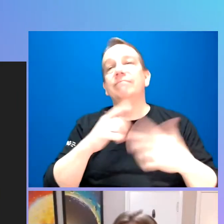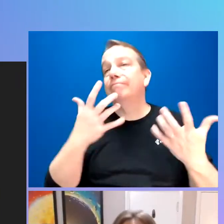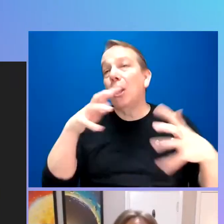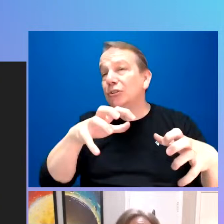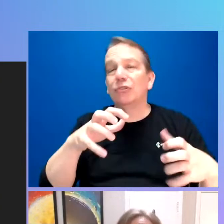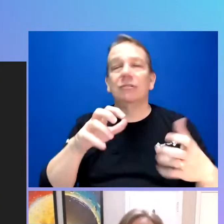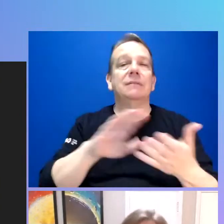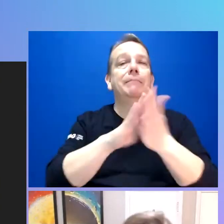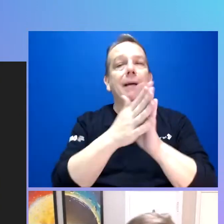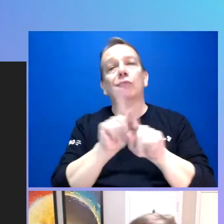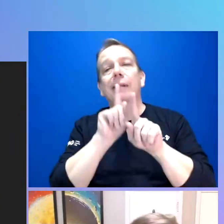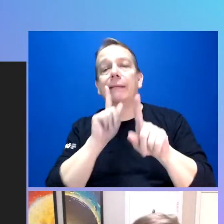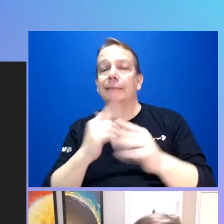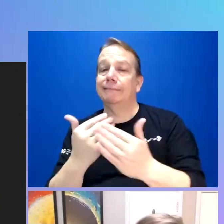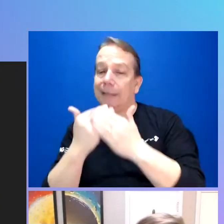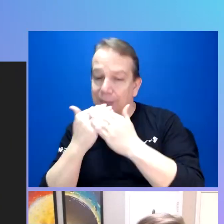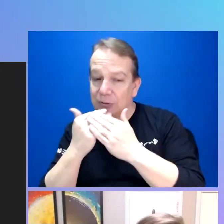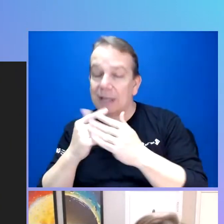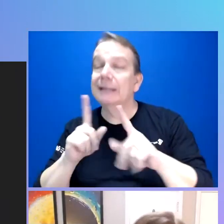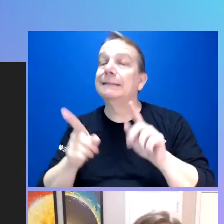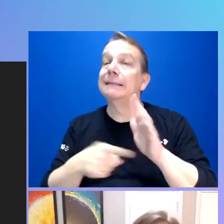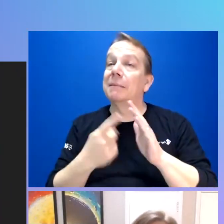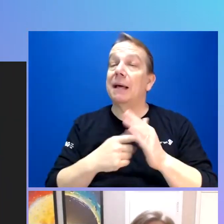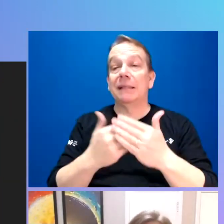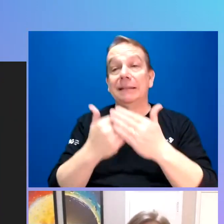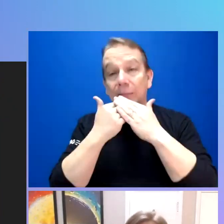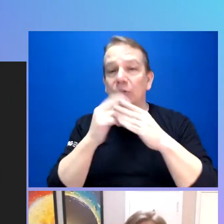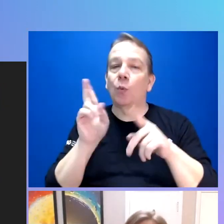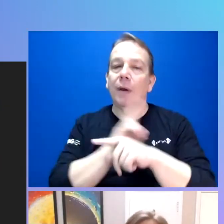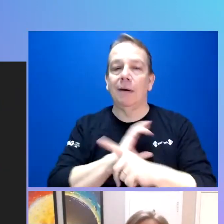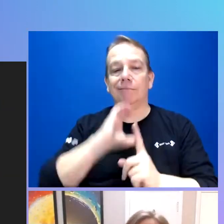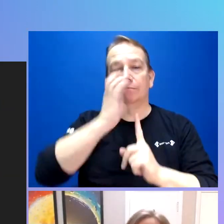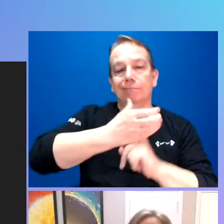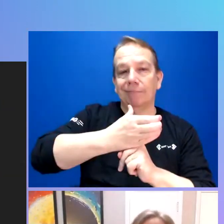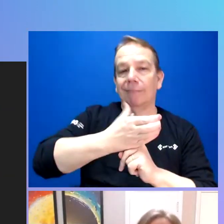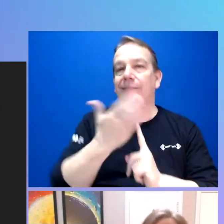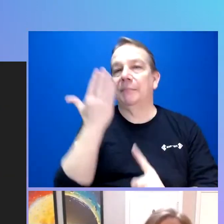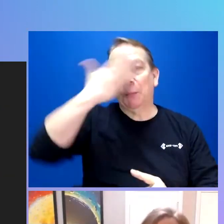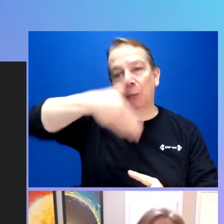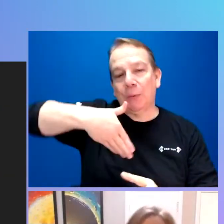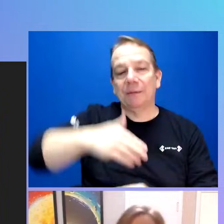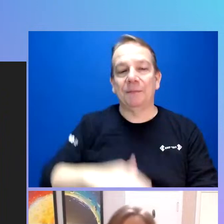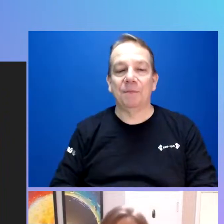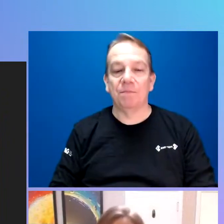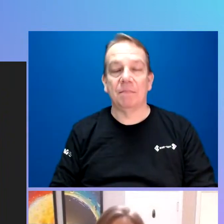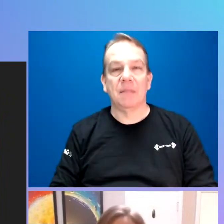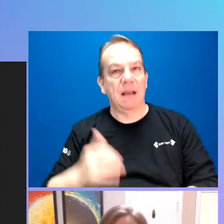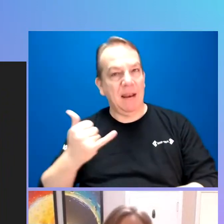they're sandwiches wearing costumes. All right, time to